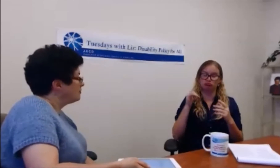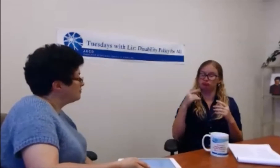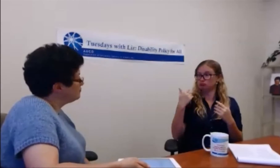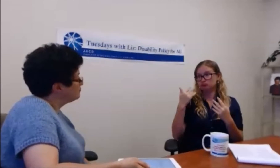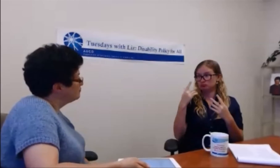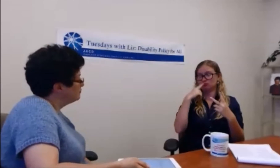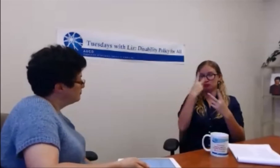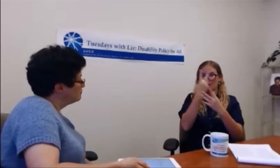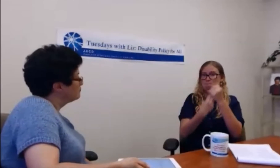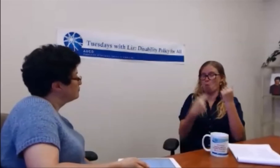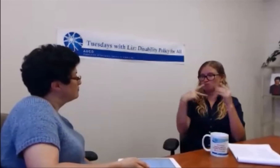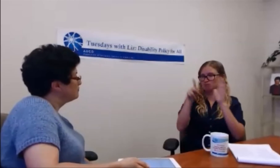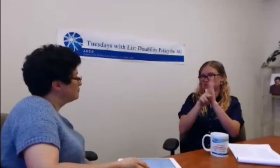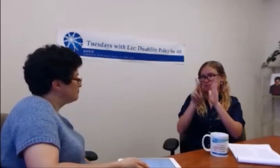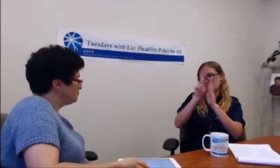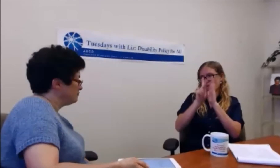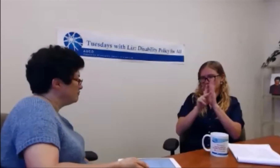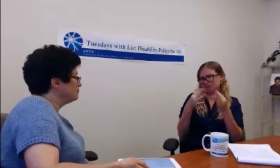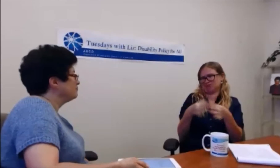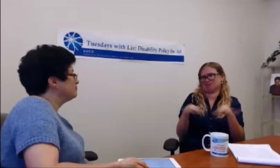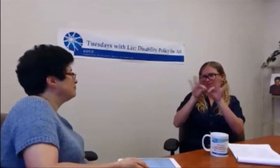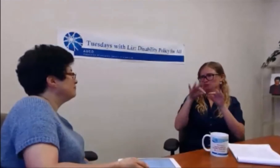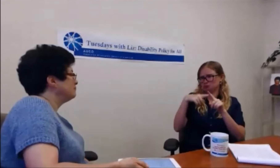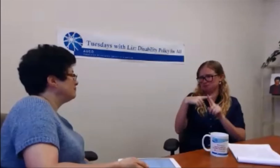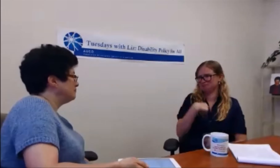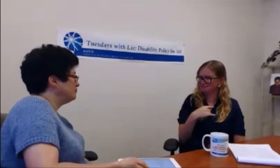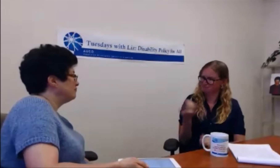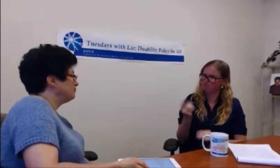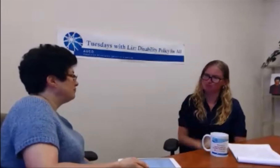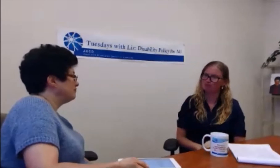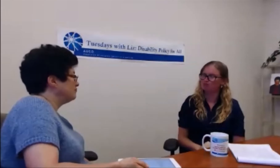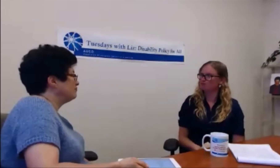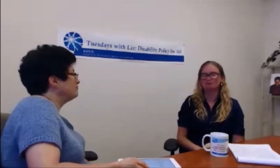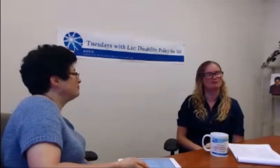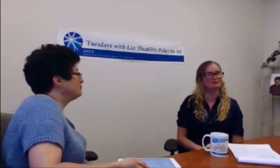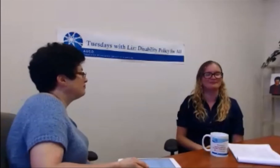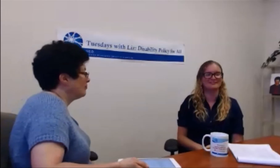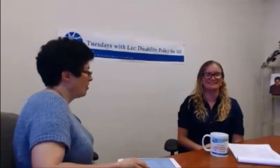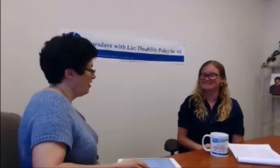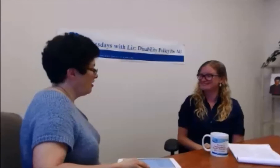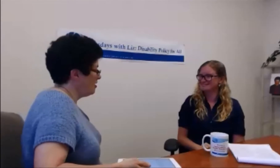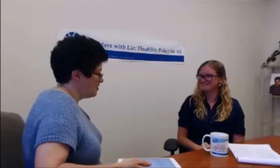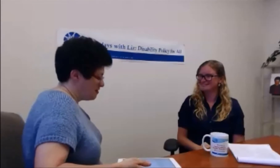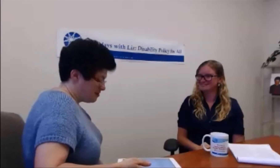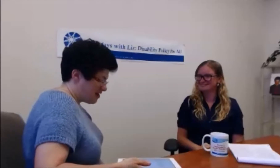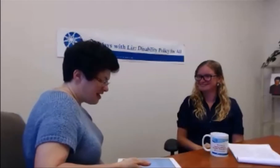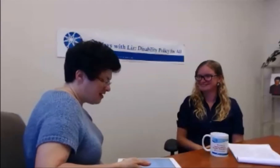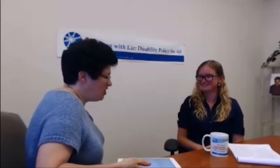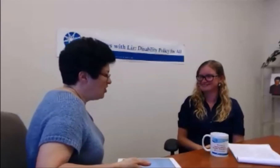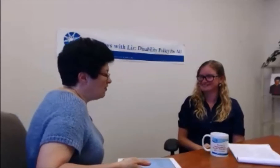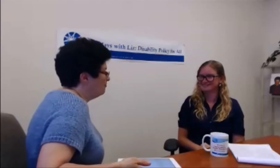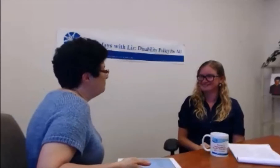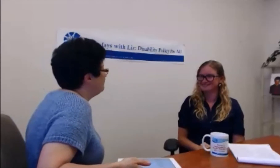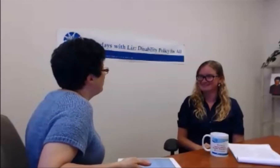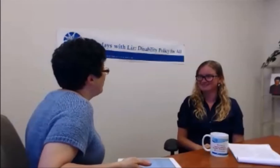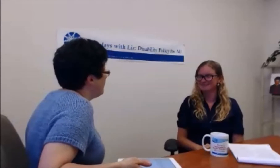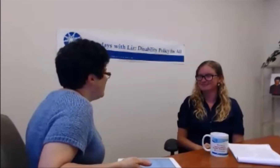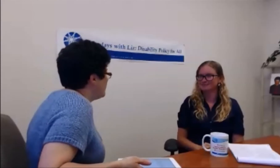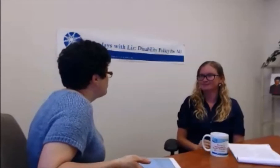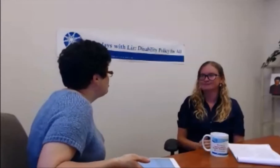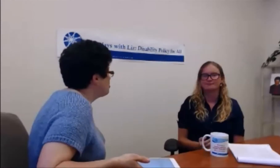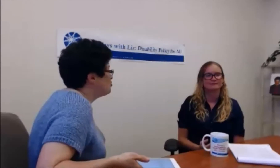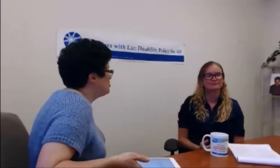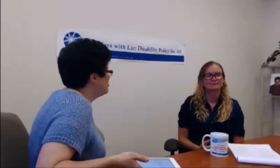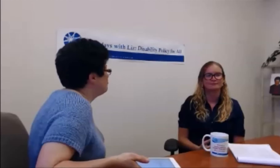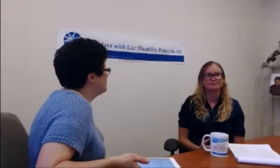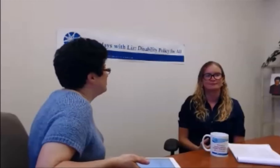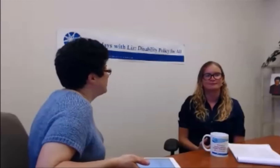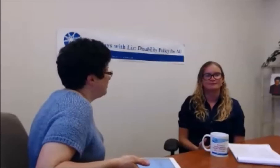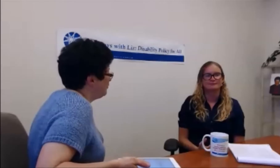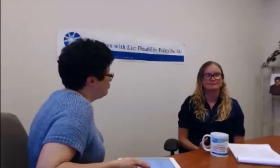can react. So both of these policies is very critical to the deaf. LW: It is so interesting,